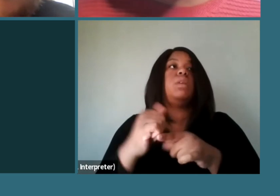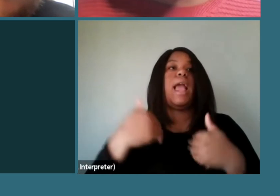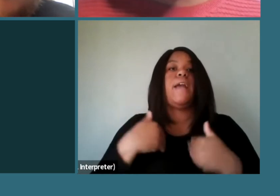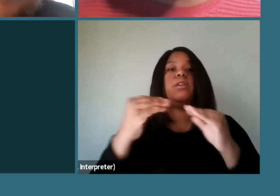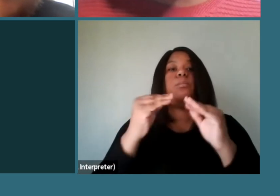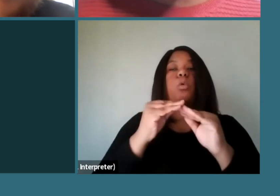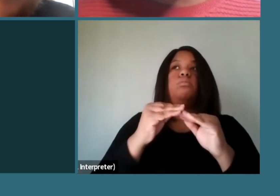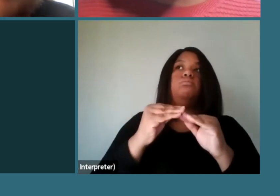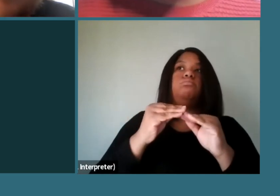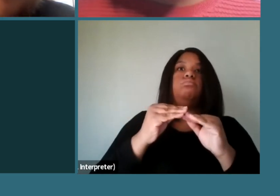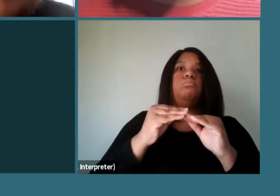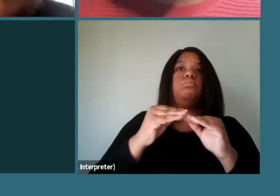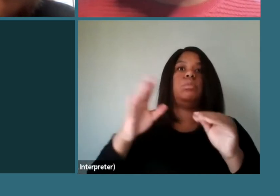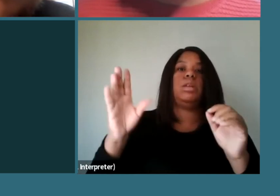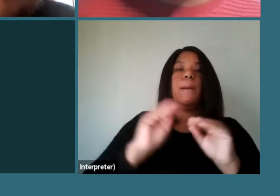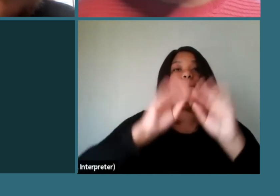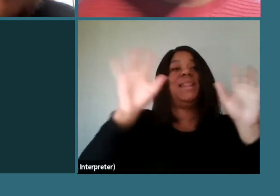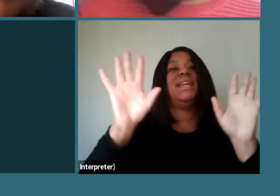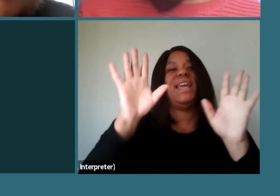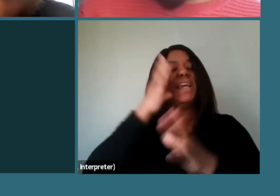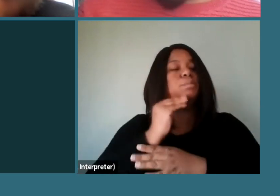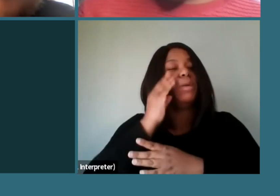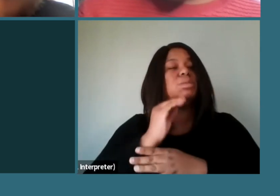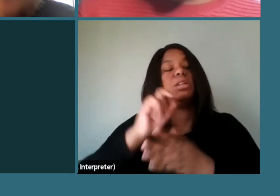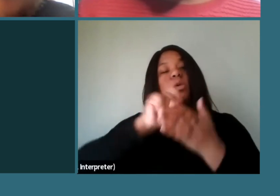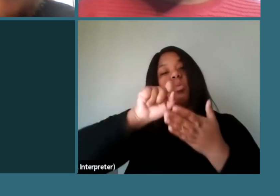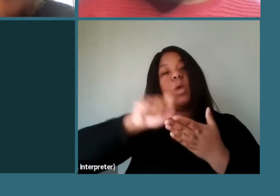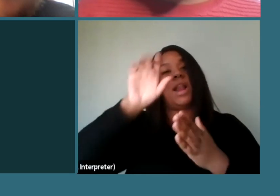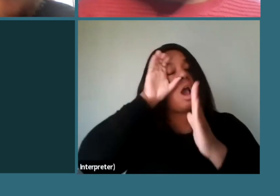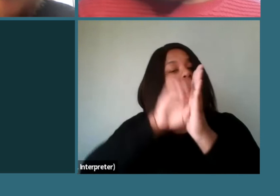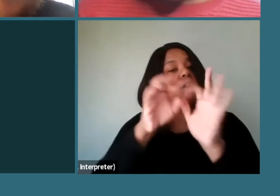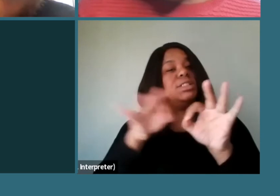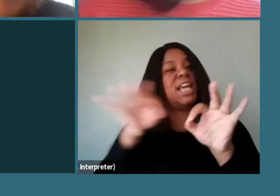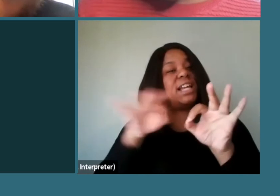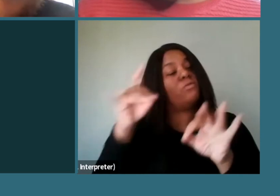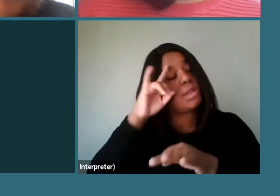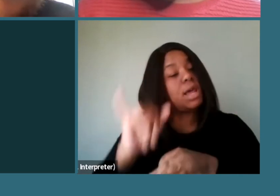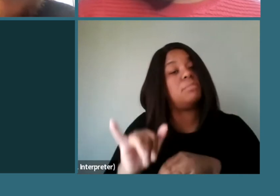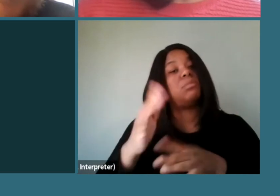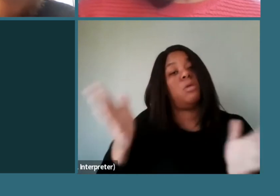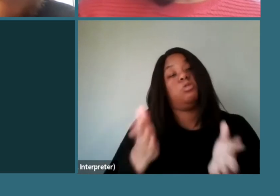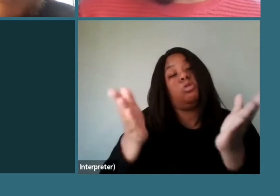experience with that image and writing the alt text for it. I would encourage that as well.